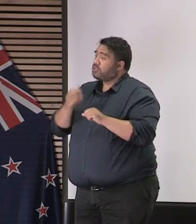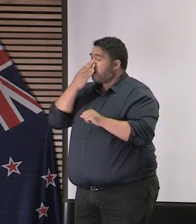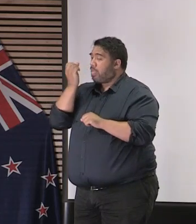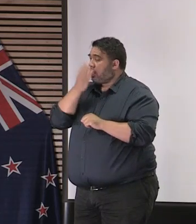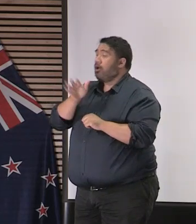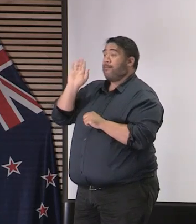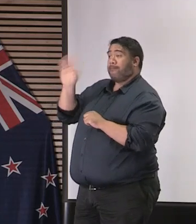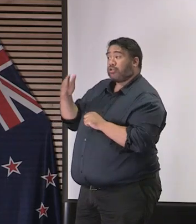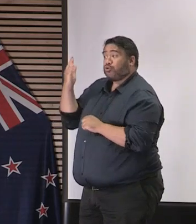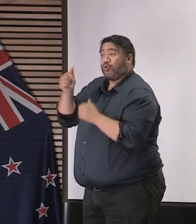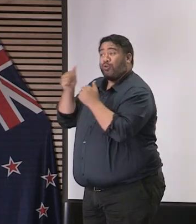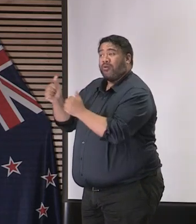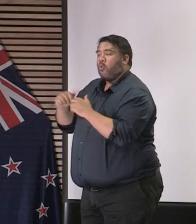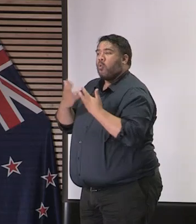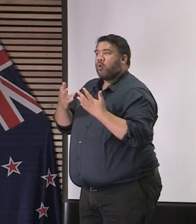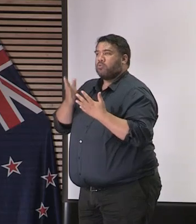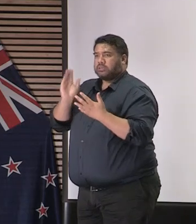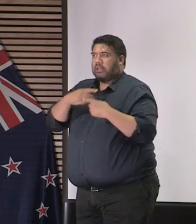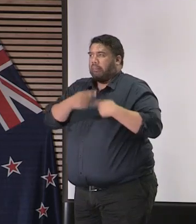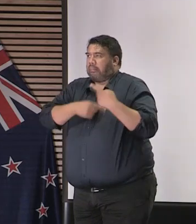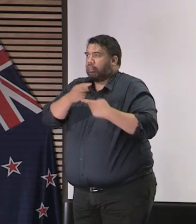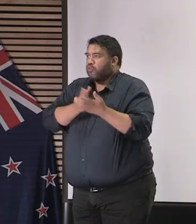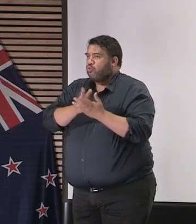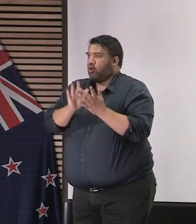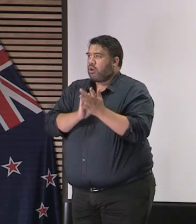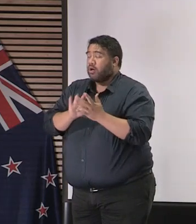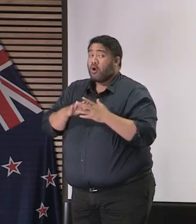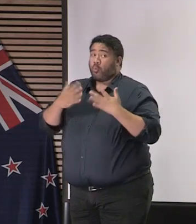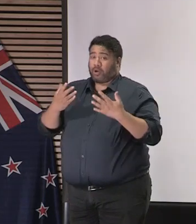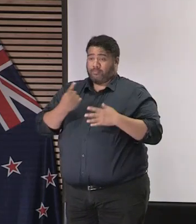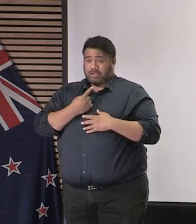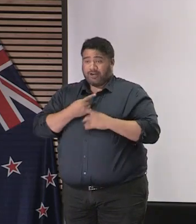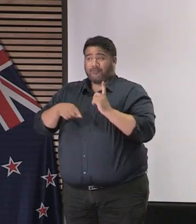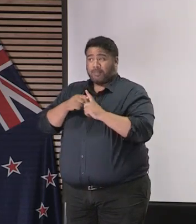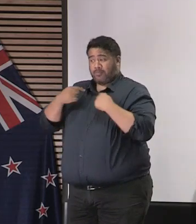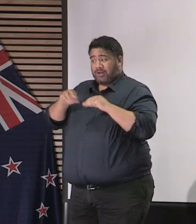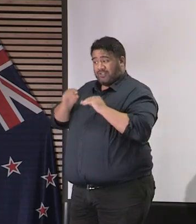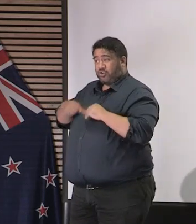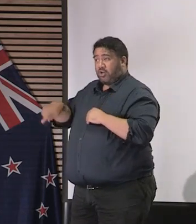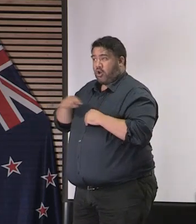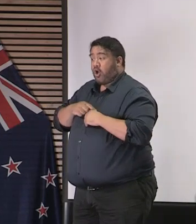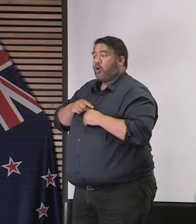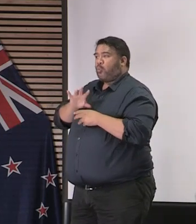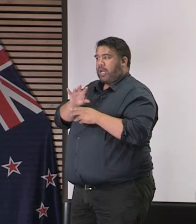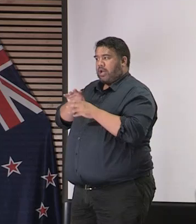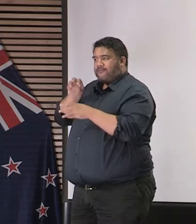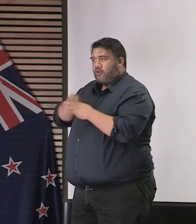level 4 or will kids be able to return back to schools one we go into those lower, level